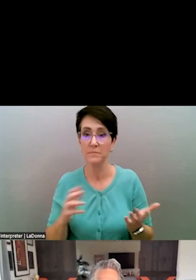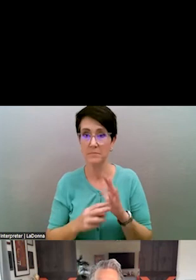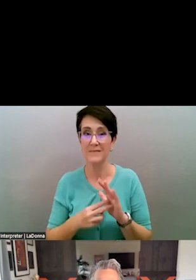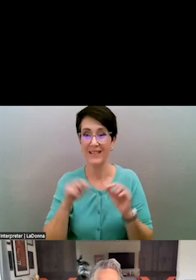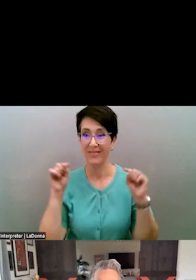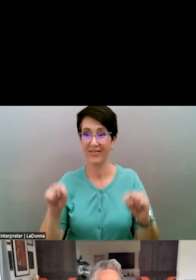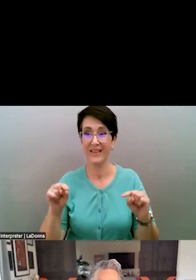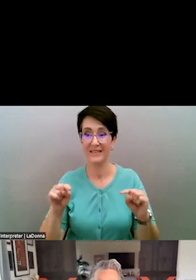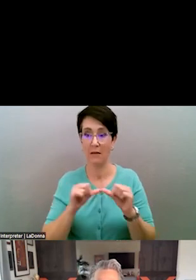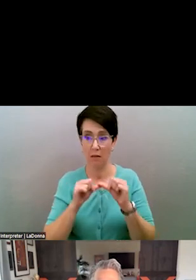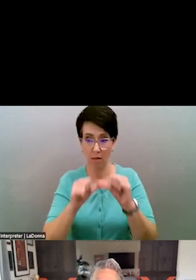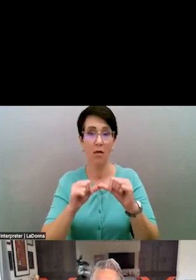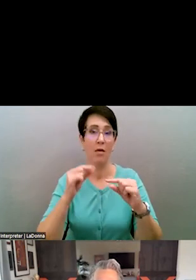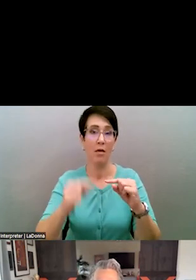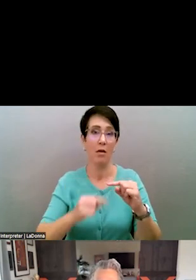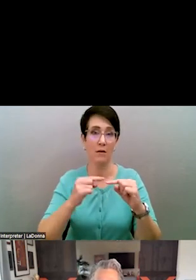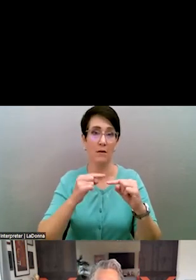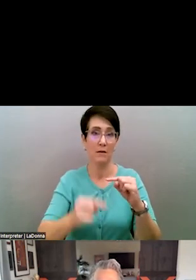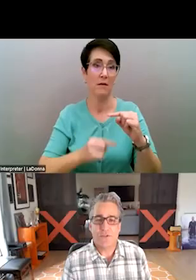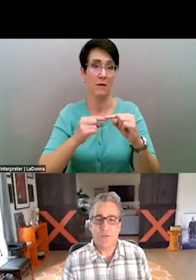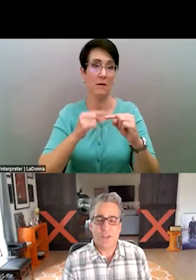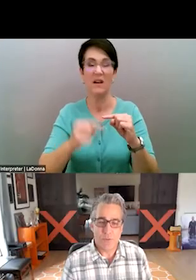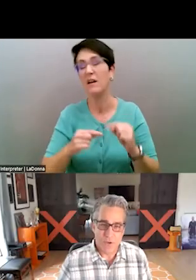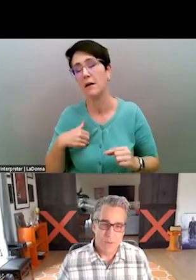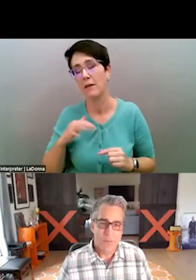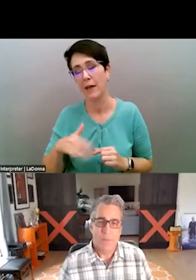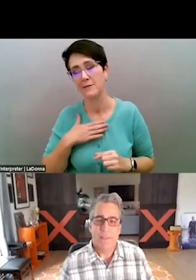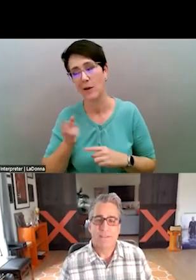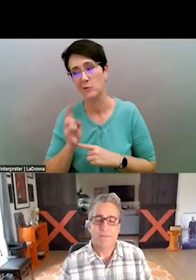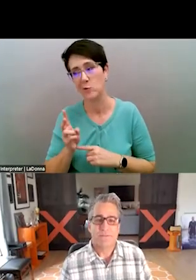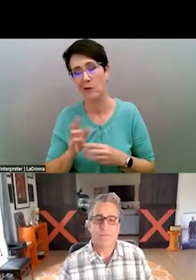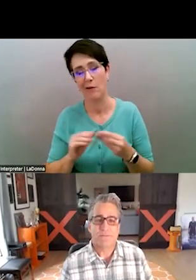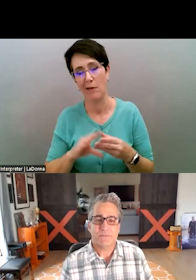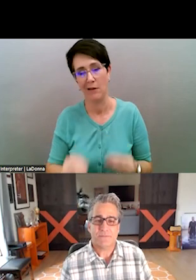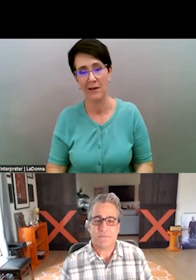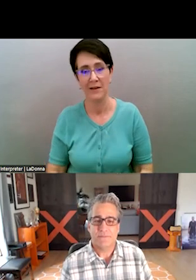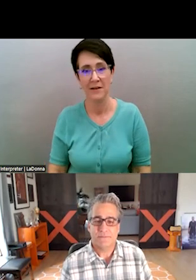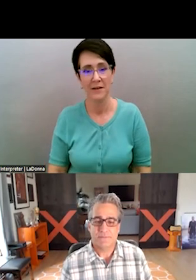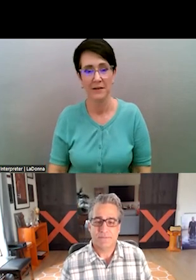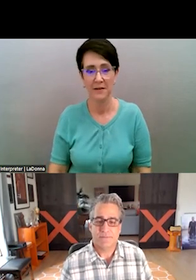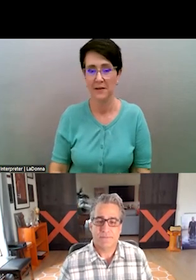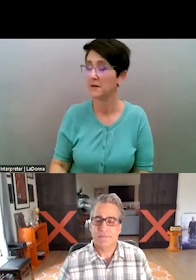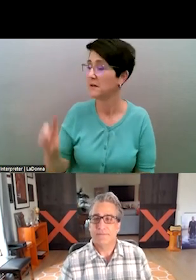THIS VICIOUS CYCLE. TWO MINUTE SPIEL. >> GREG, THANK YOU SO MUCH. LOOK, THIS IDEA OF